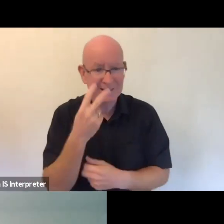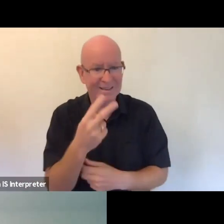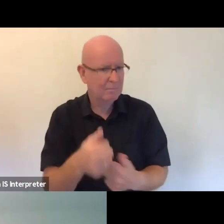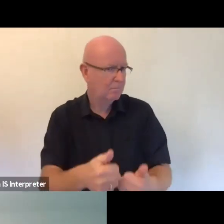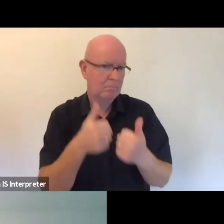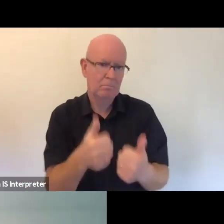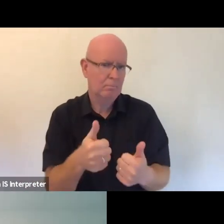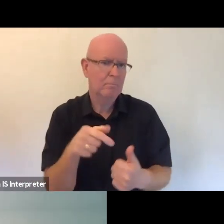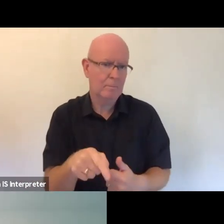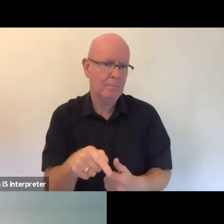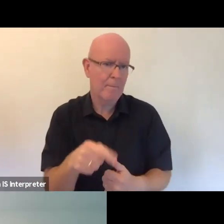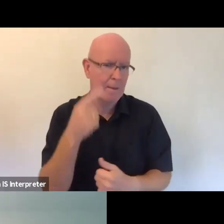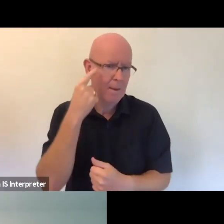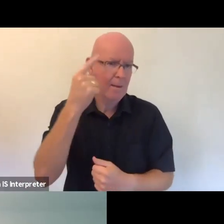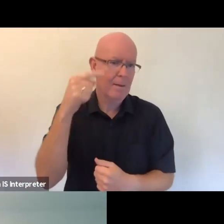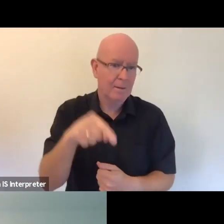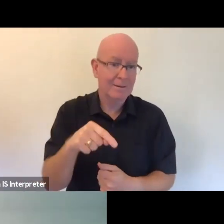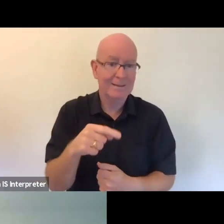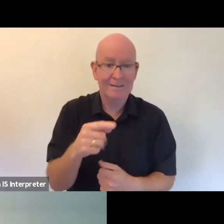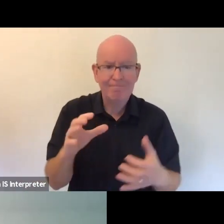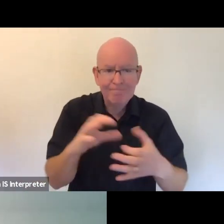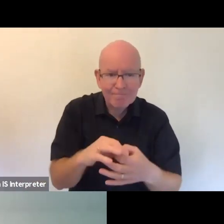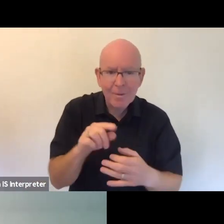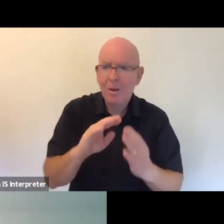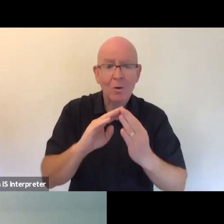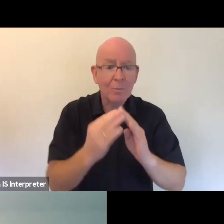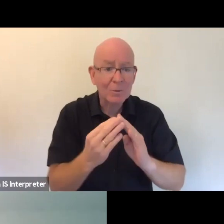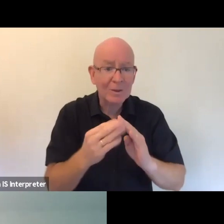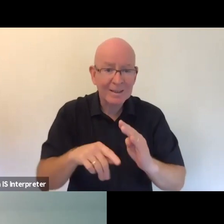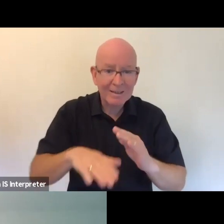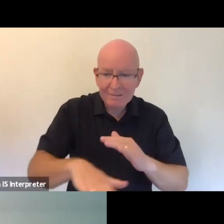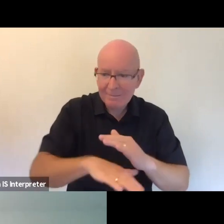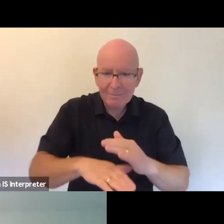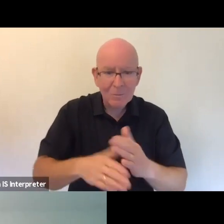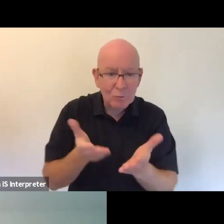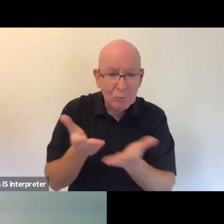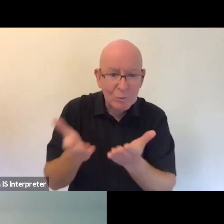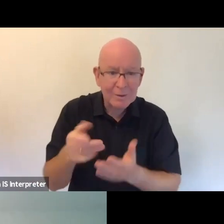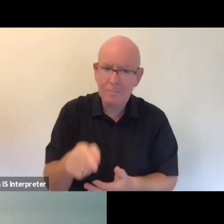More than half of the support in high-income countries is provided by family and friends.